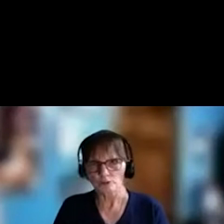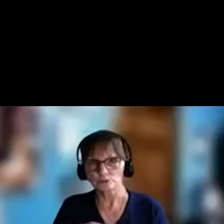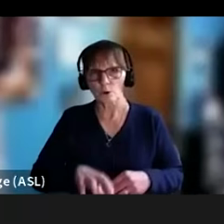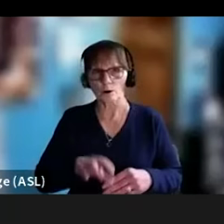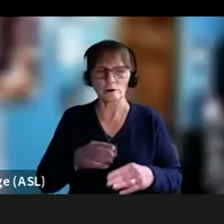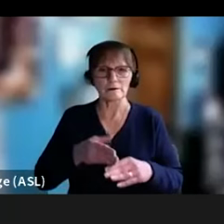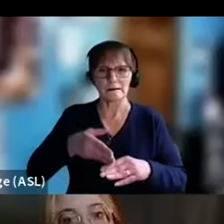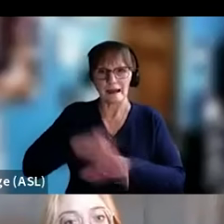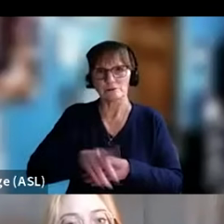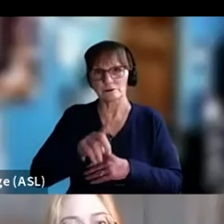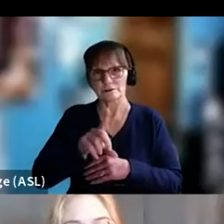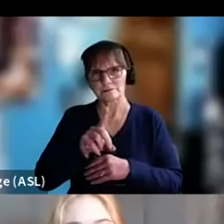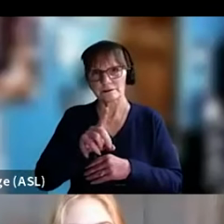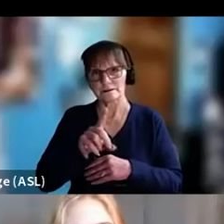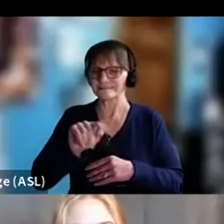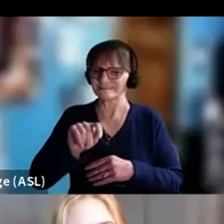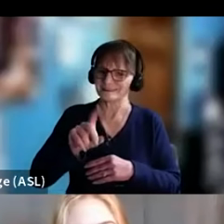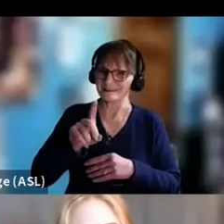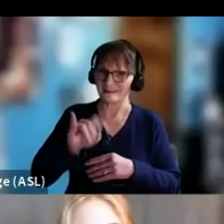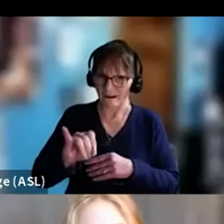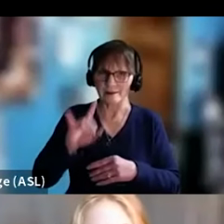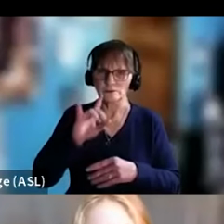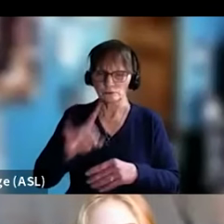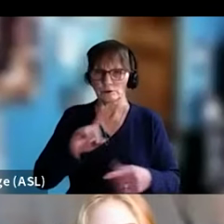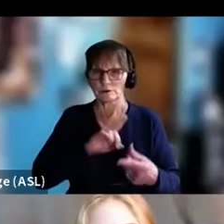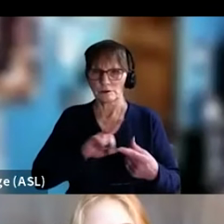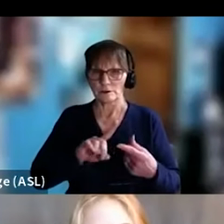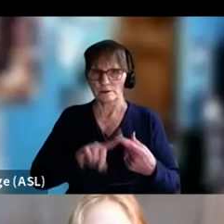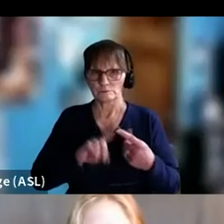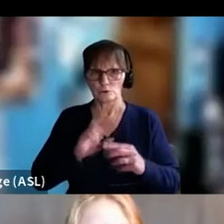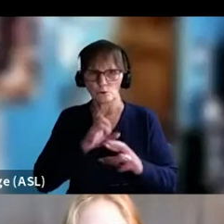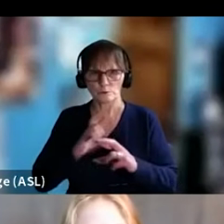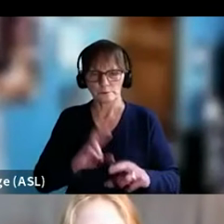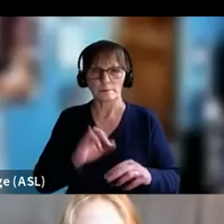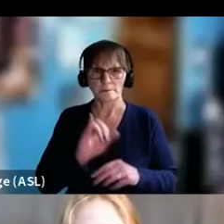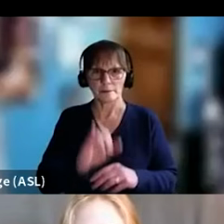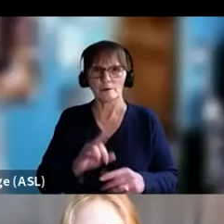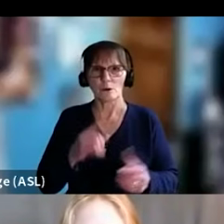is incredibly important, in addition to responding to that once somebody is experiencing homelessness.